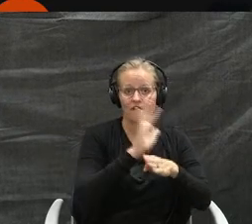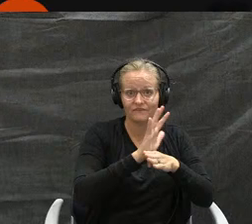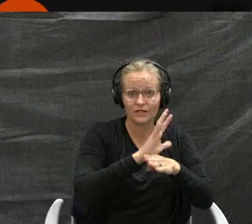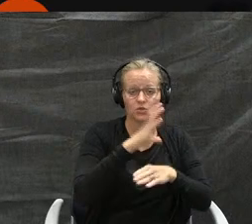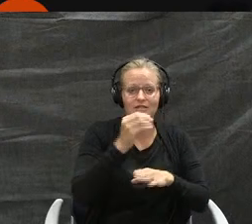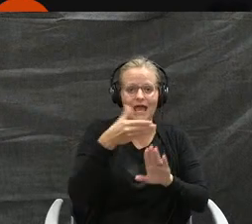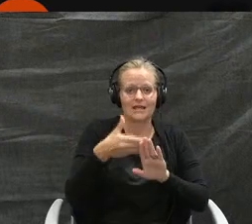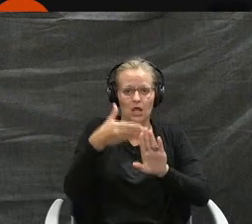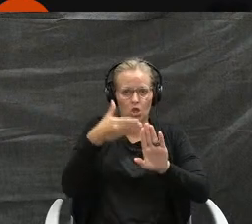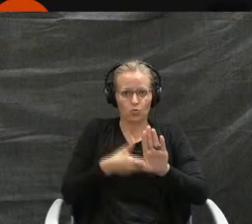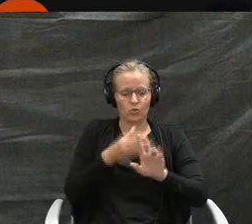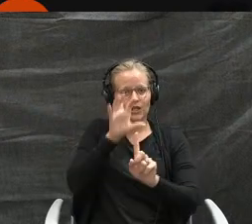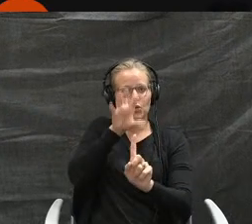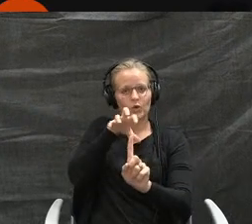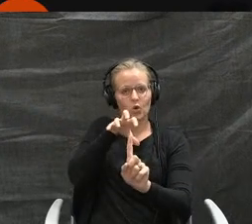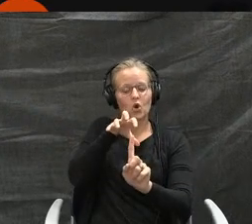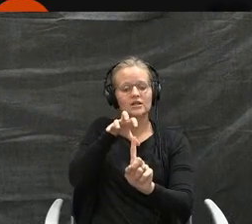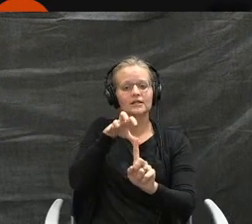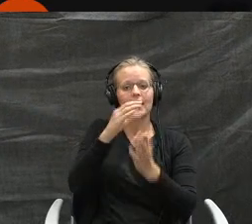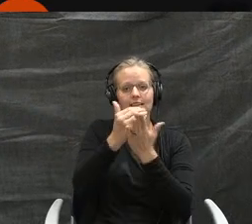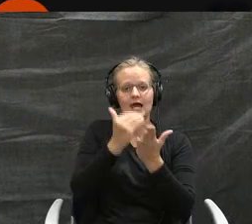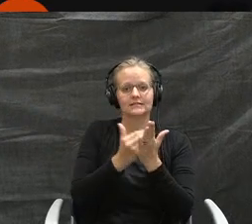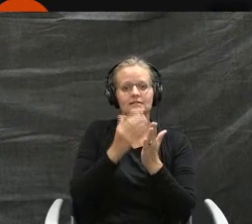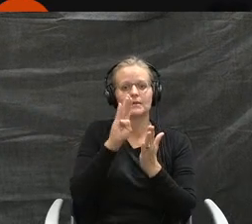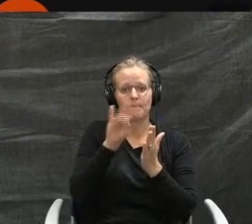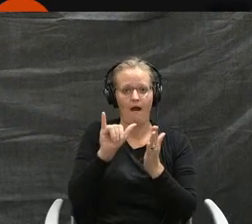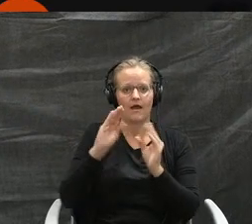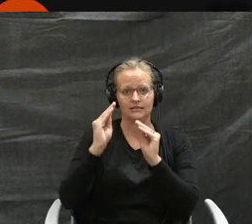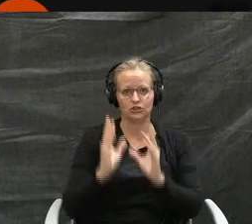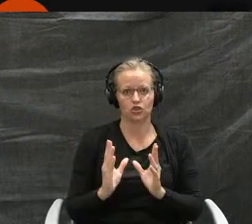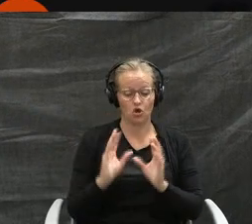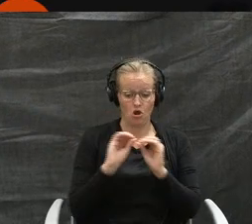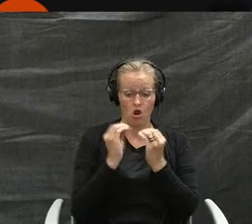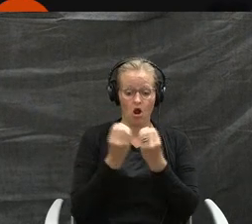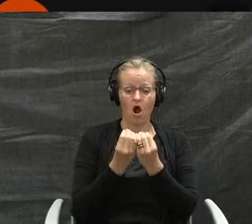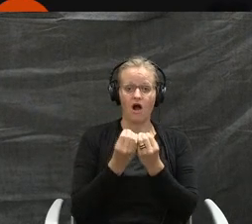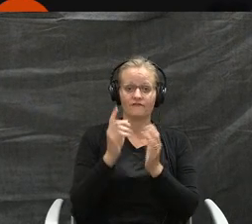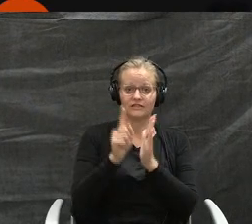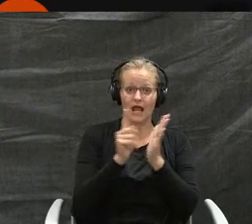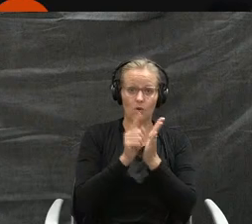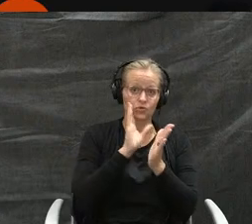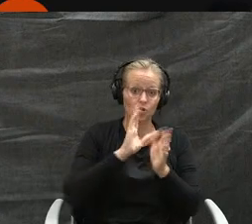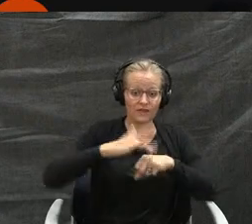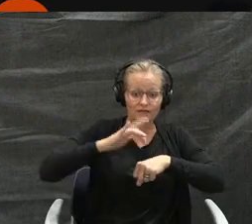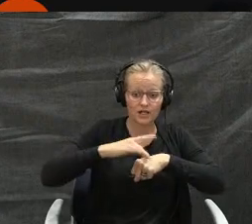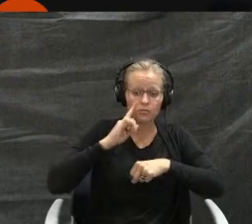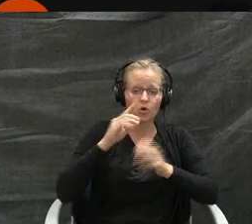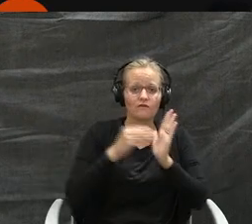teachers. Office hours will be available for students who need extra support in their